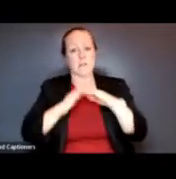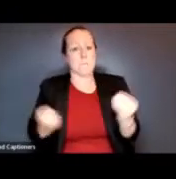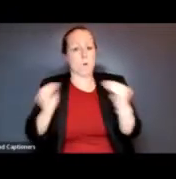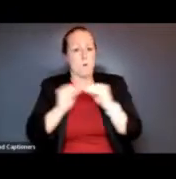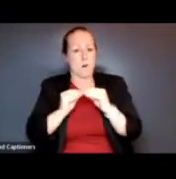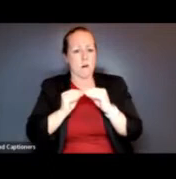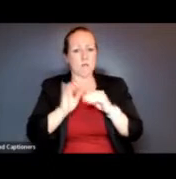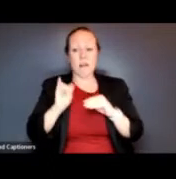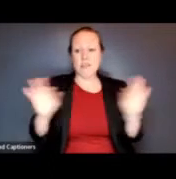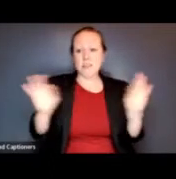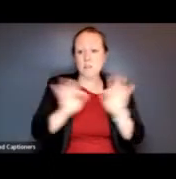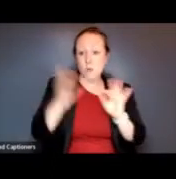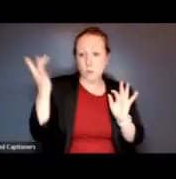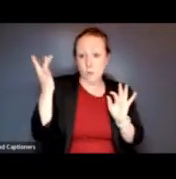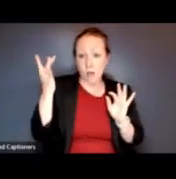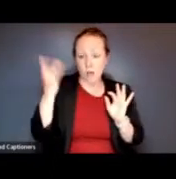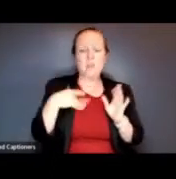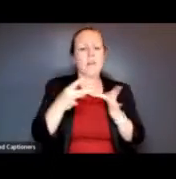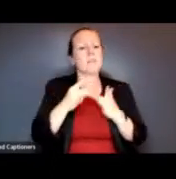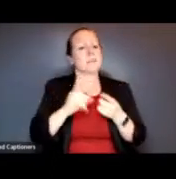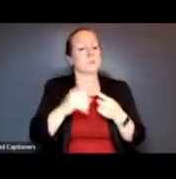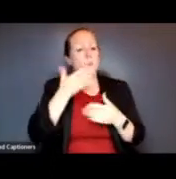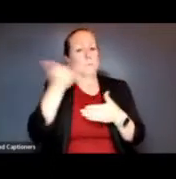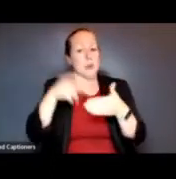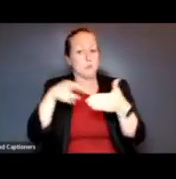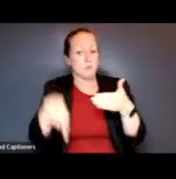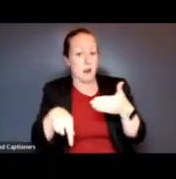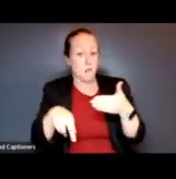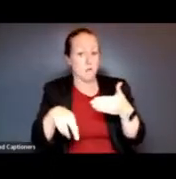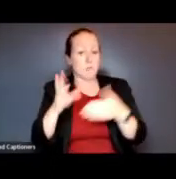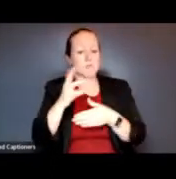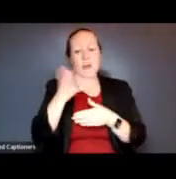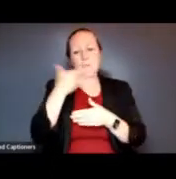leads to better outcomes, and a better partnership with your State Mental Health Program.